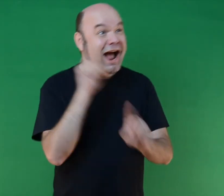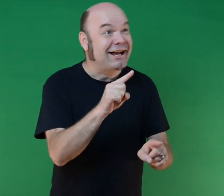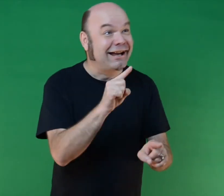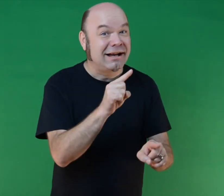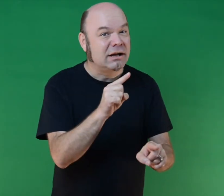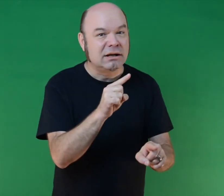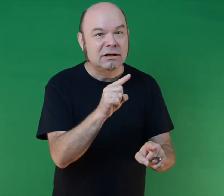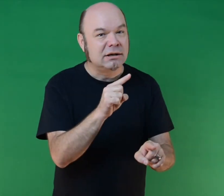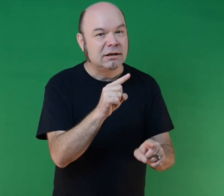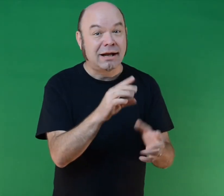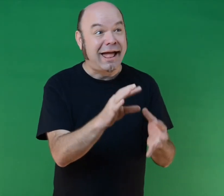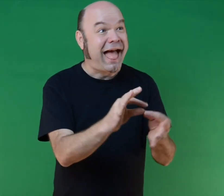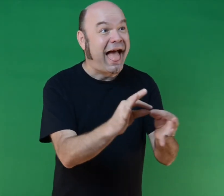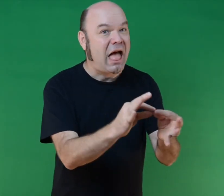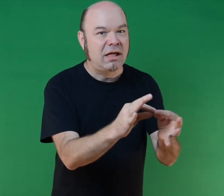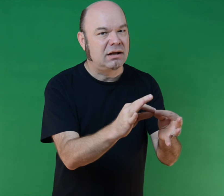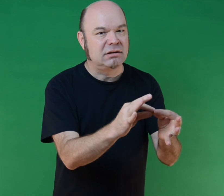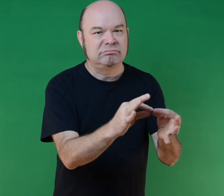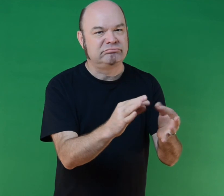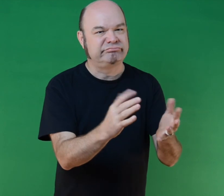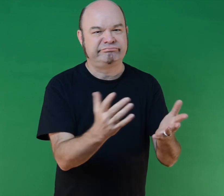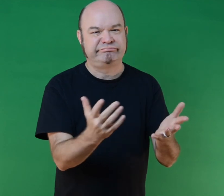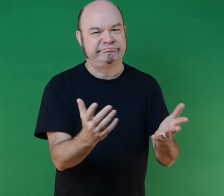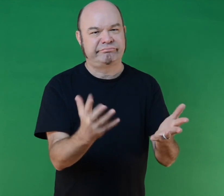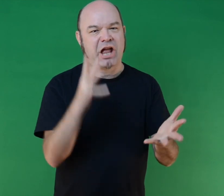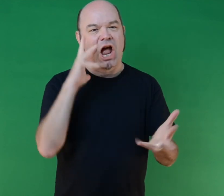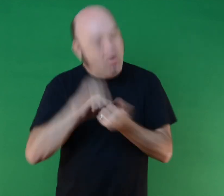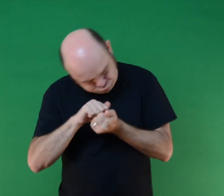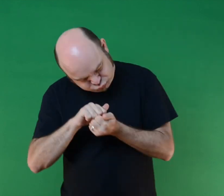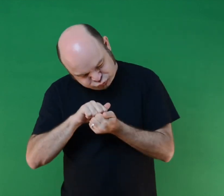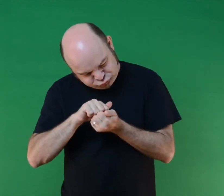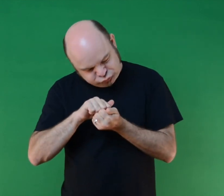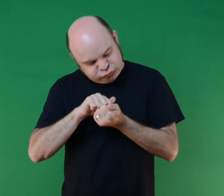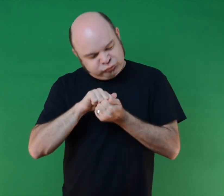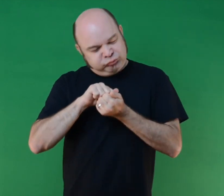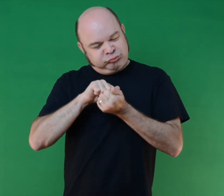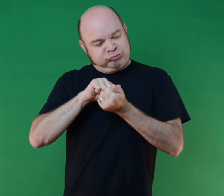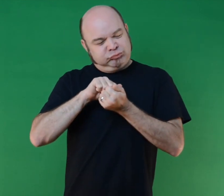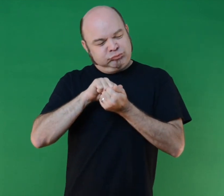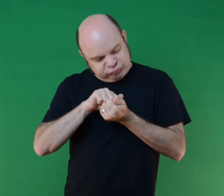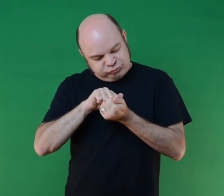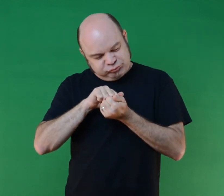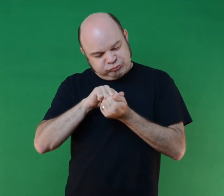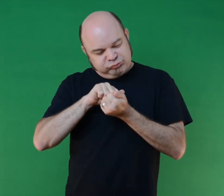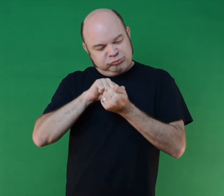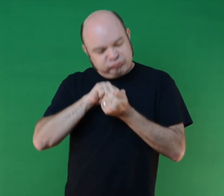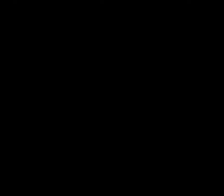But Toad did not answer. He had fallen asleep.